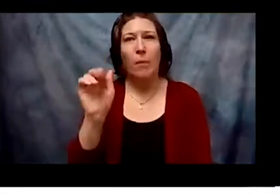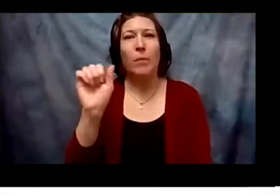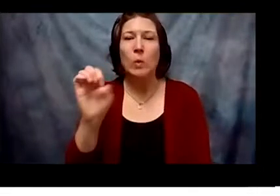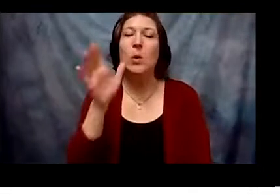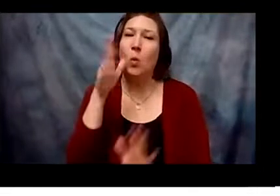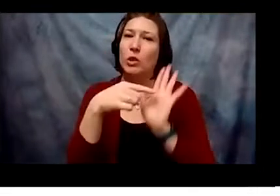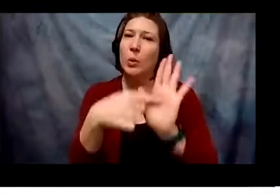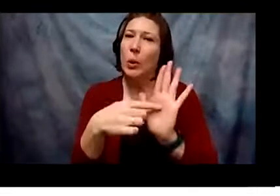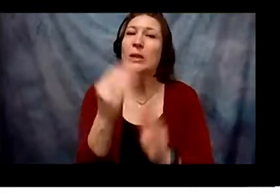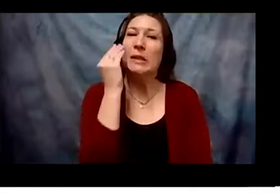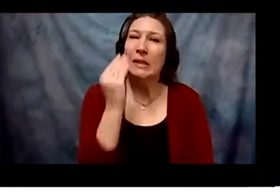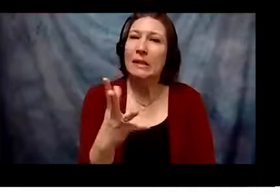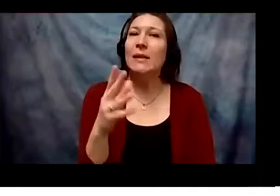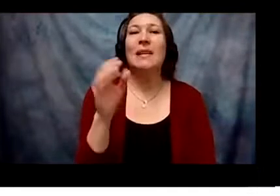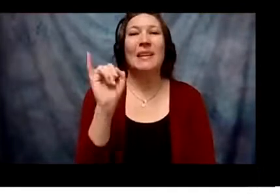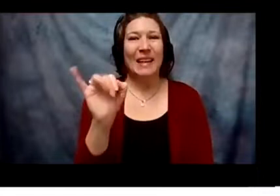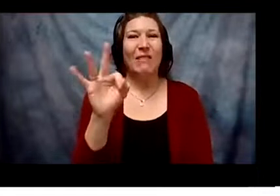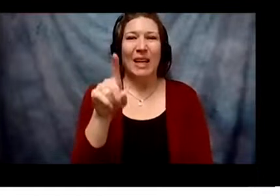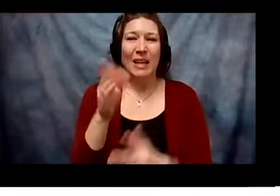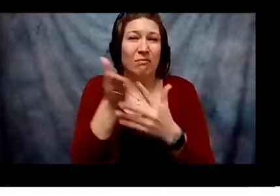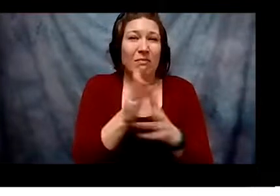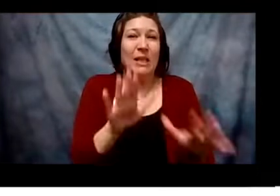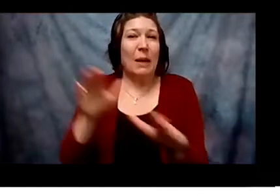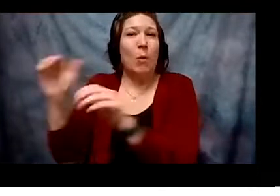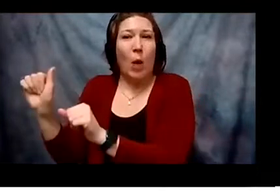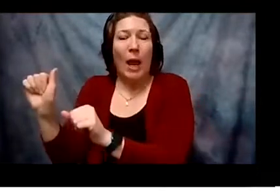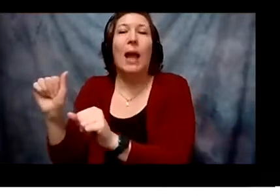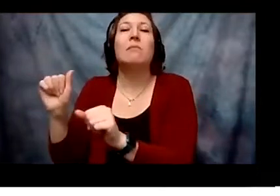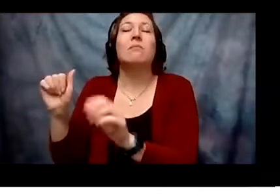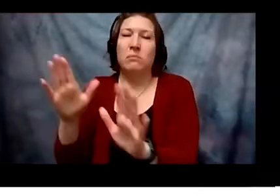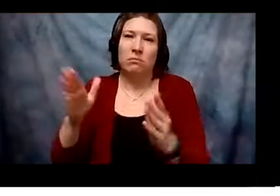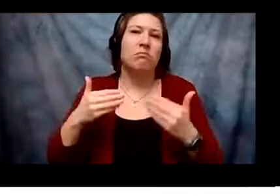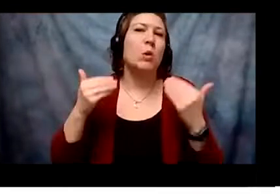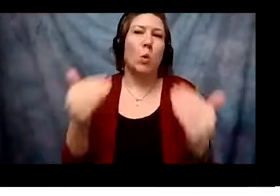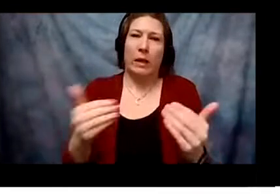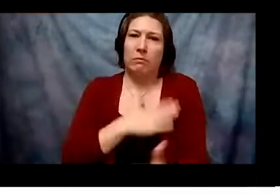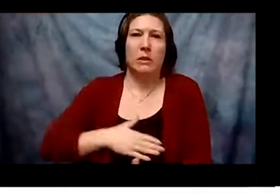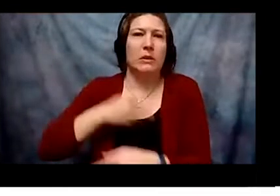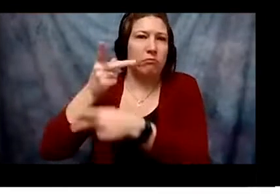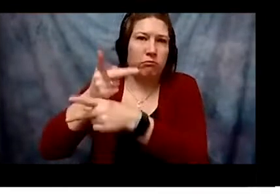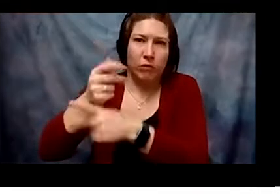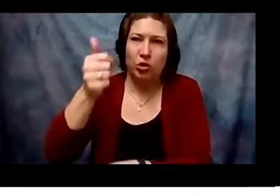at anytime if you need to. As you listen, think about histories